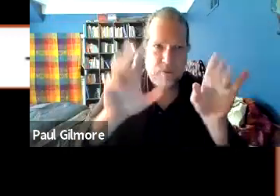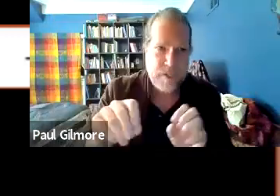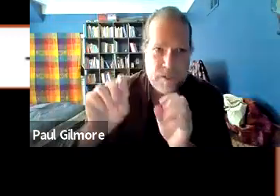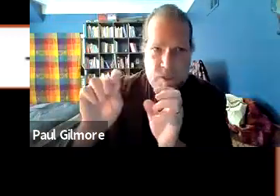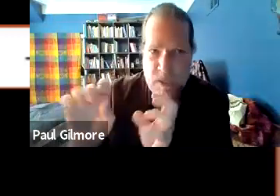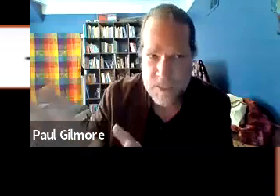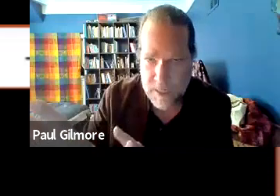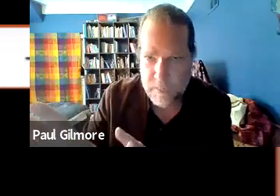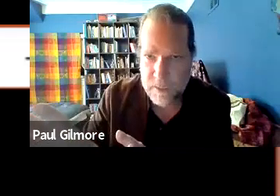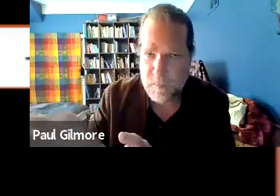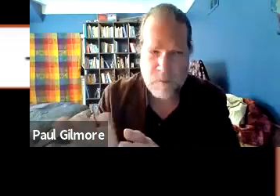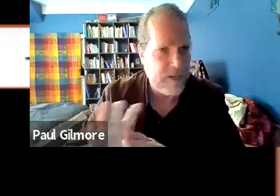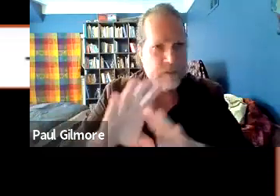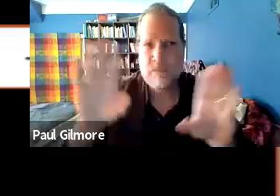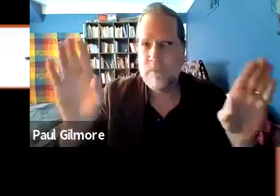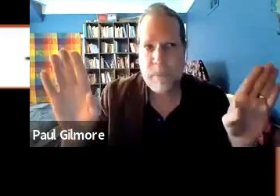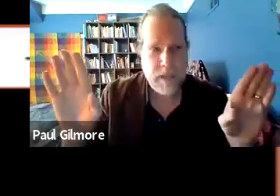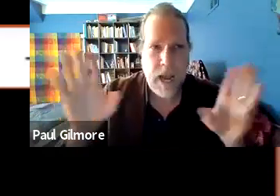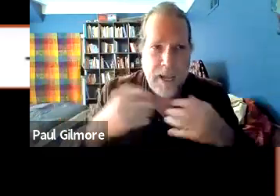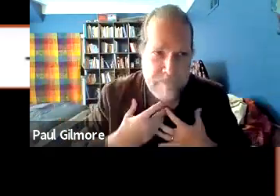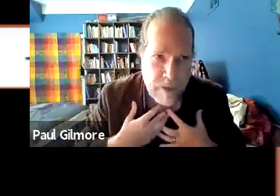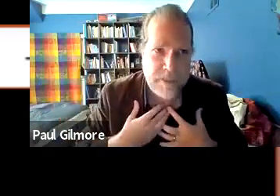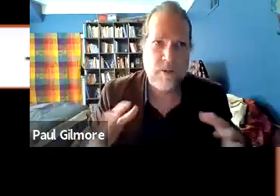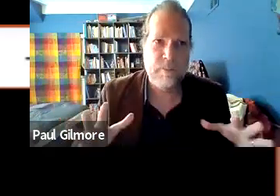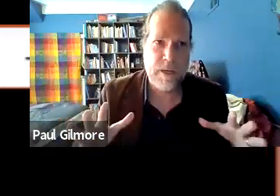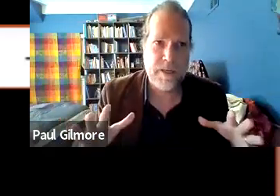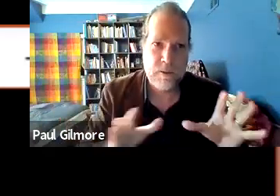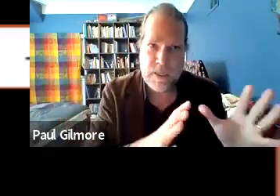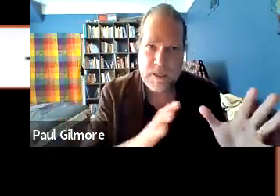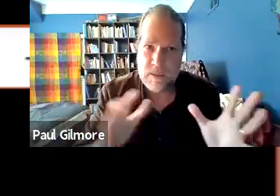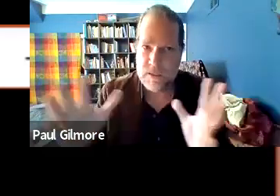immigration, it's just undocumented immigration. I frankly, don't by looking at